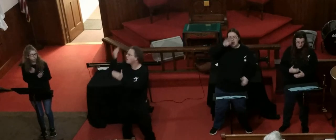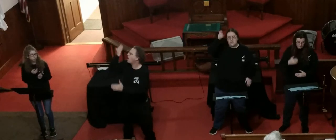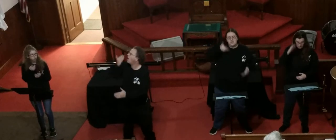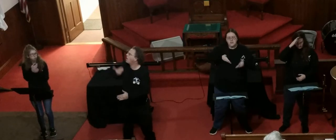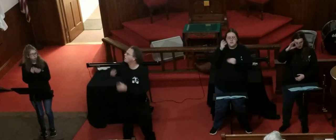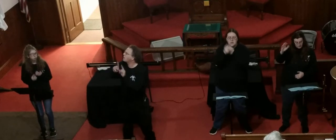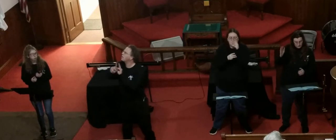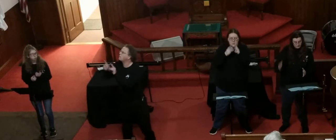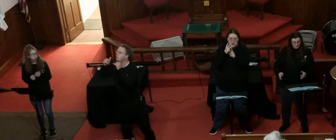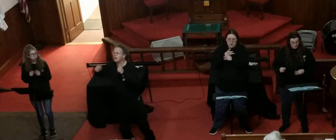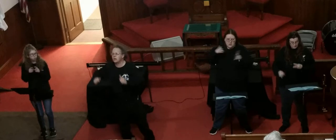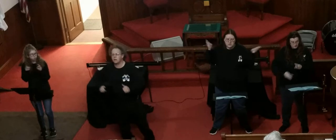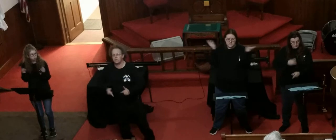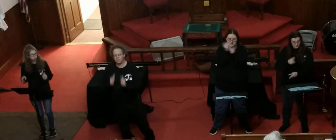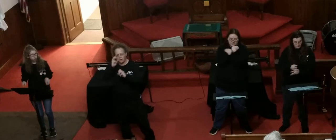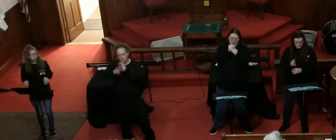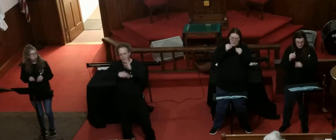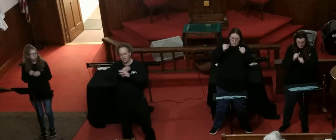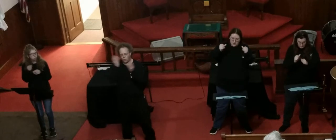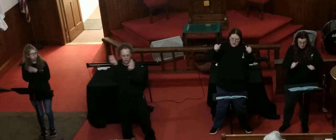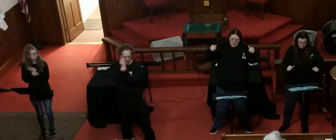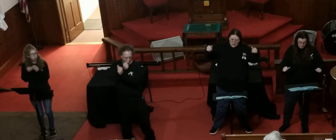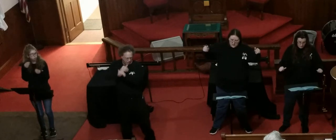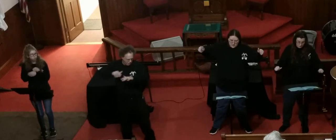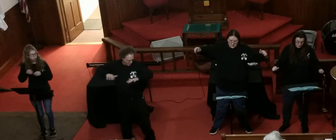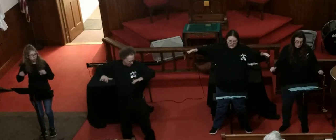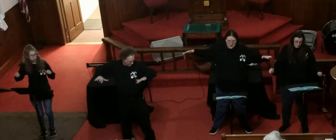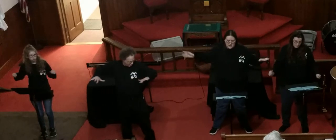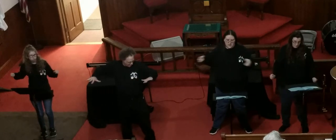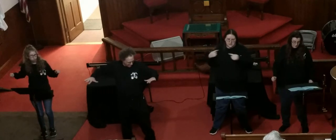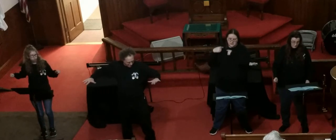Father, let the world just fade away